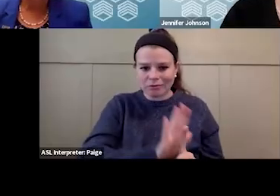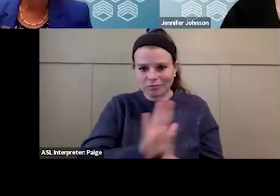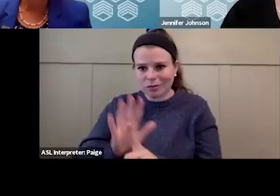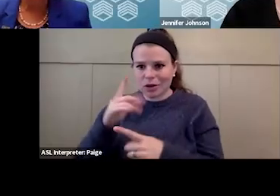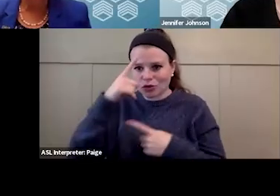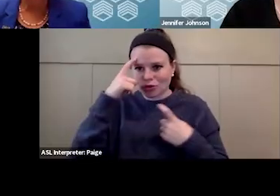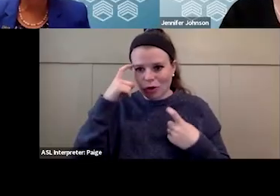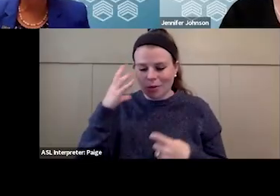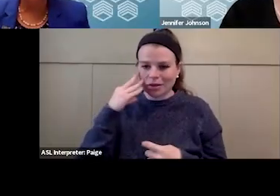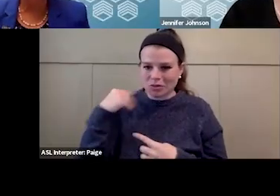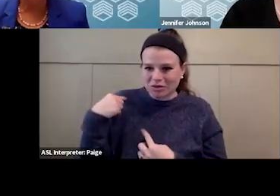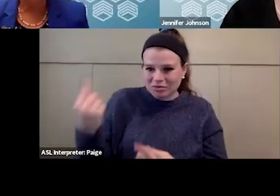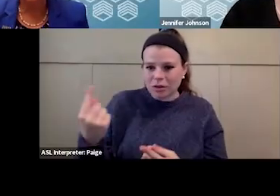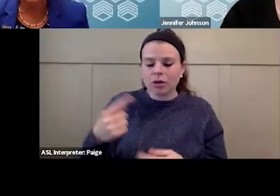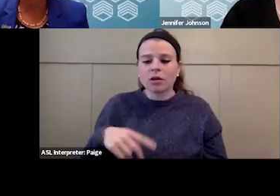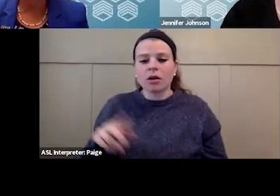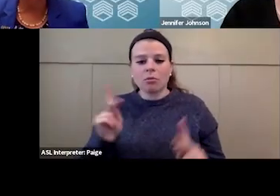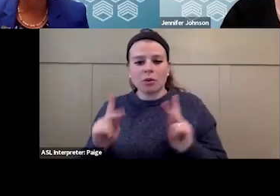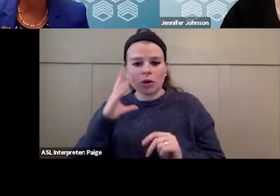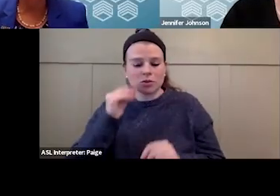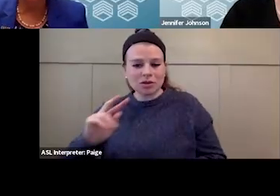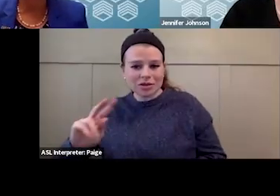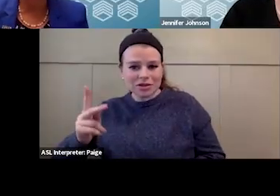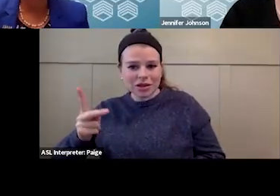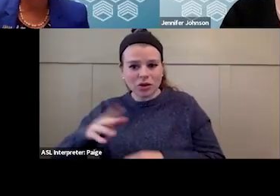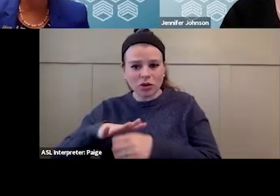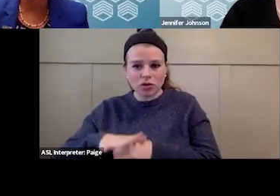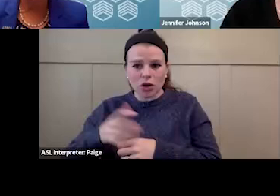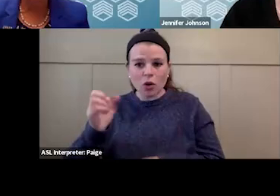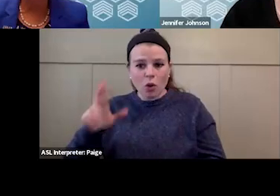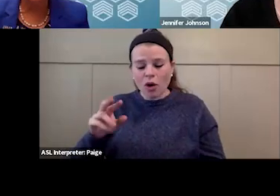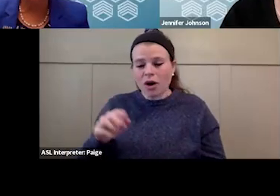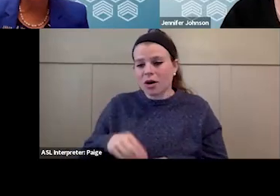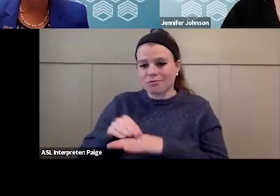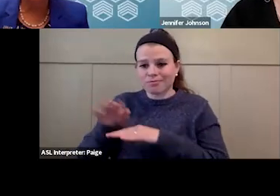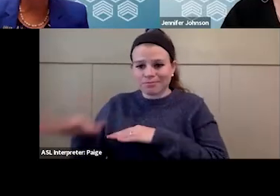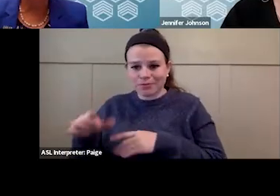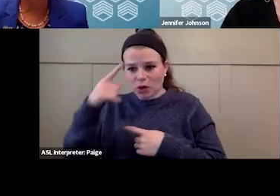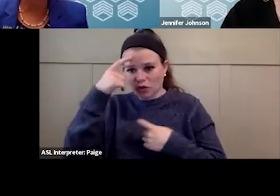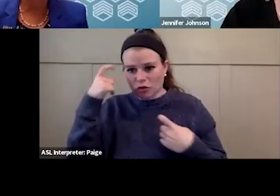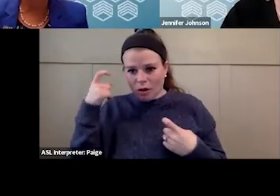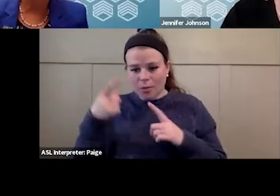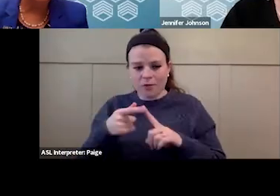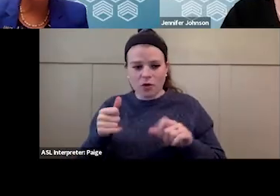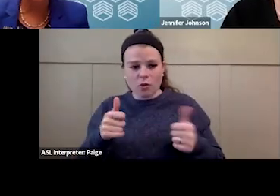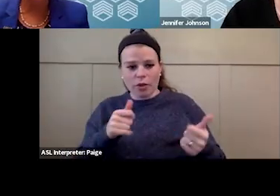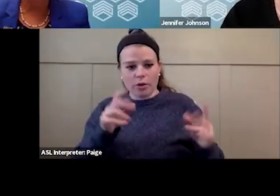and those who are experiencing secondary stress or vicarious trauma. We know it's very difficult doing this work on a daily basis.